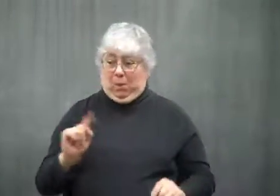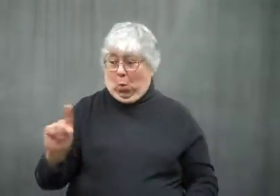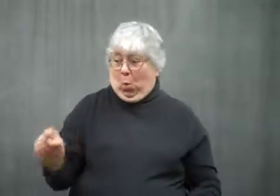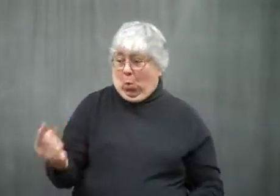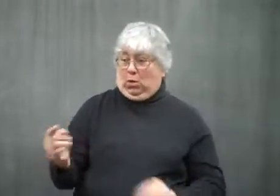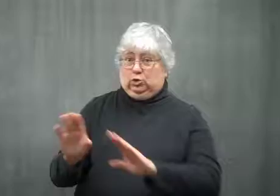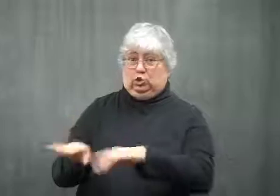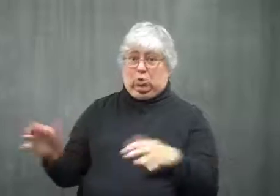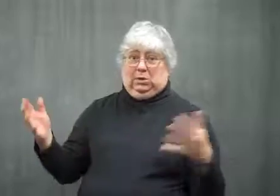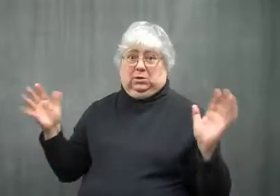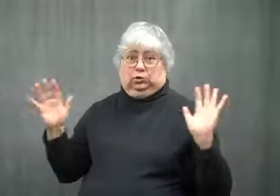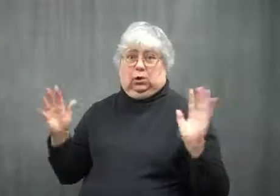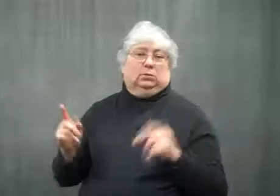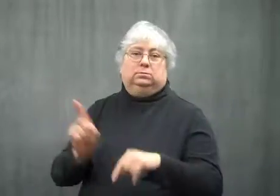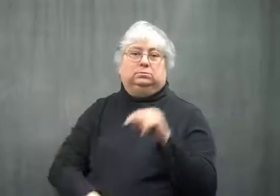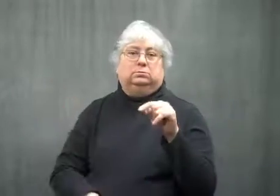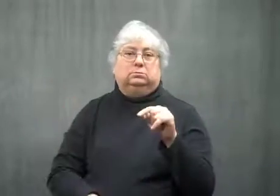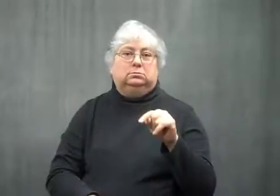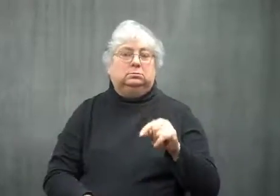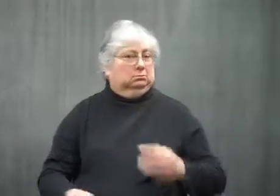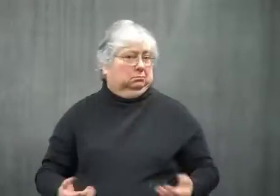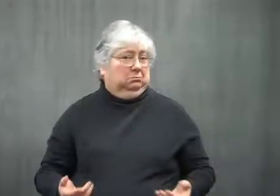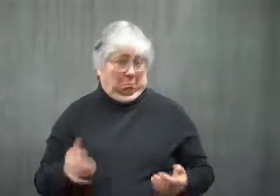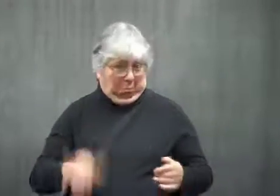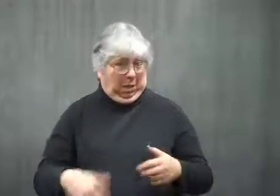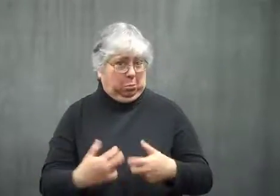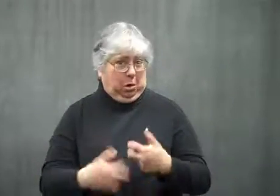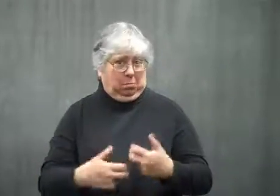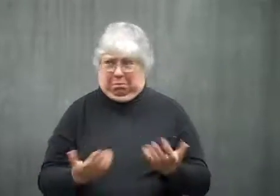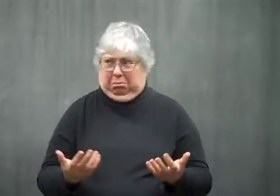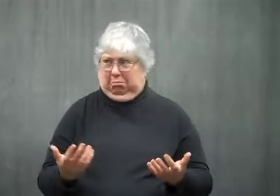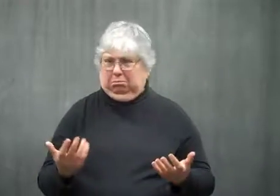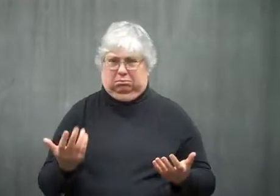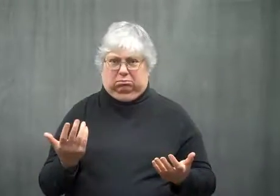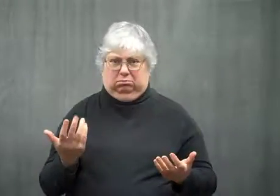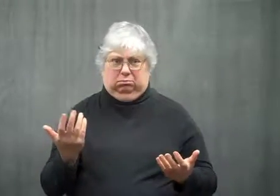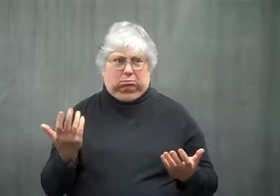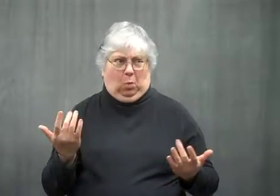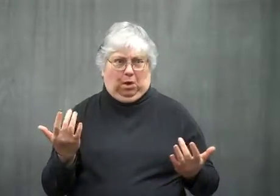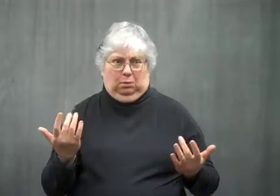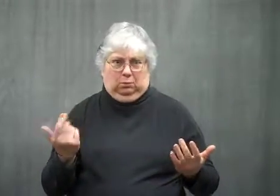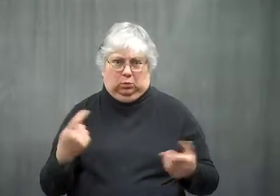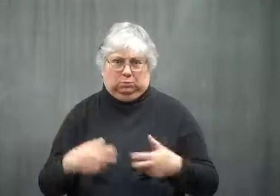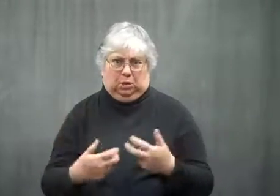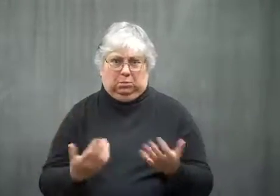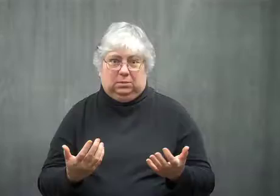But they couldn't be covered under an individual, child-only policy. Now why would that be a problem?